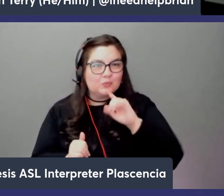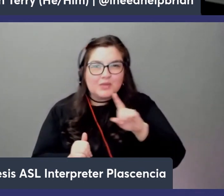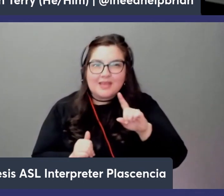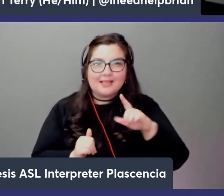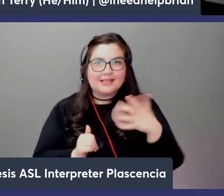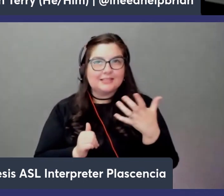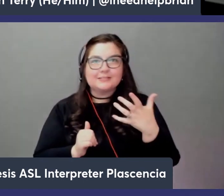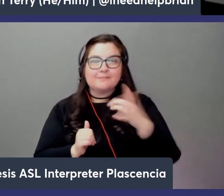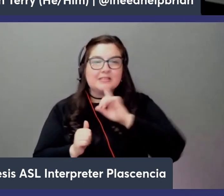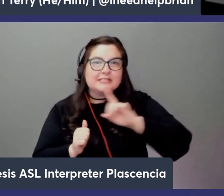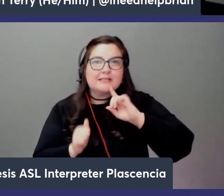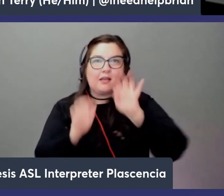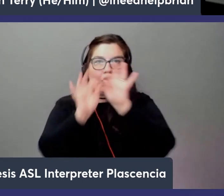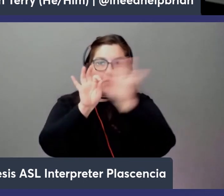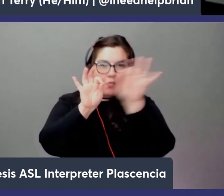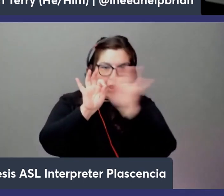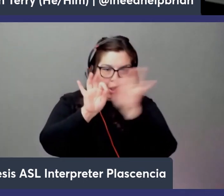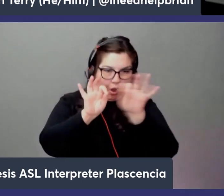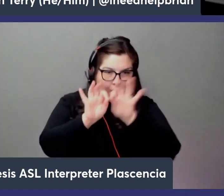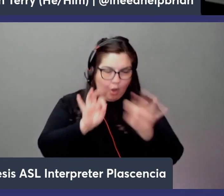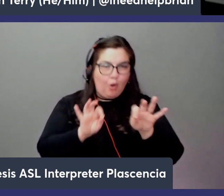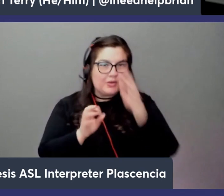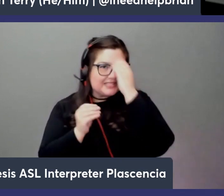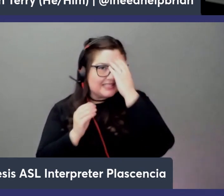with single rows of data at a time, something like key spaces.